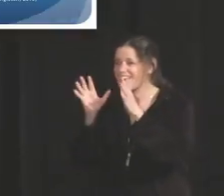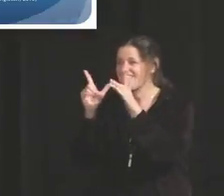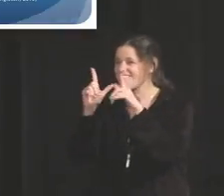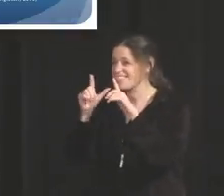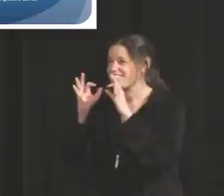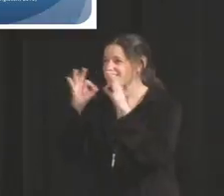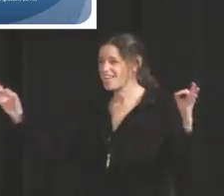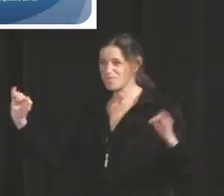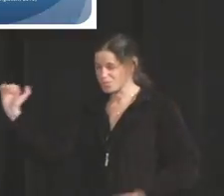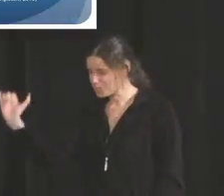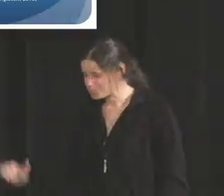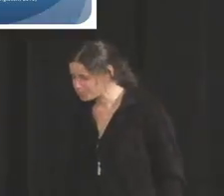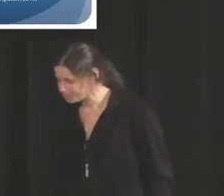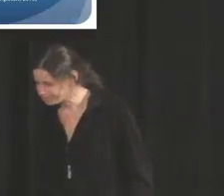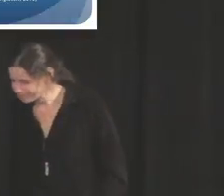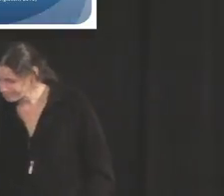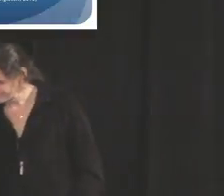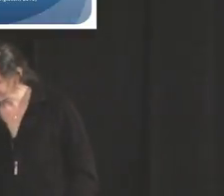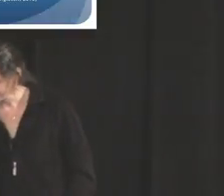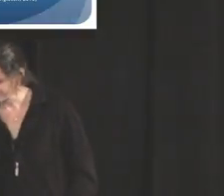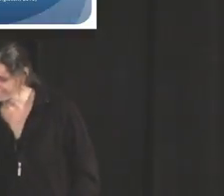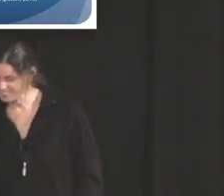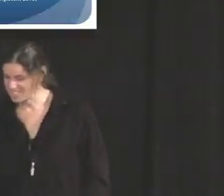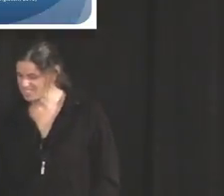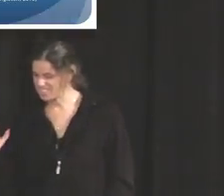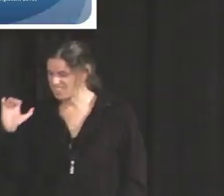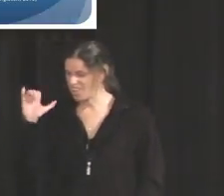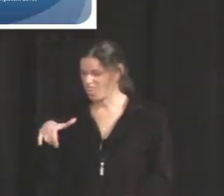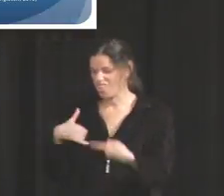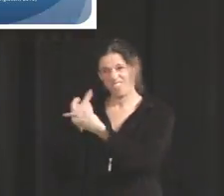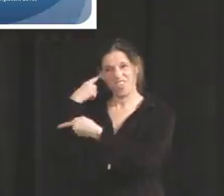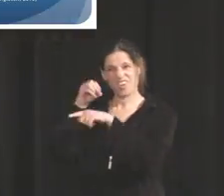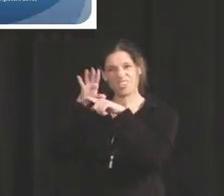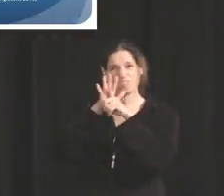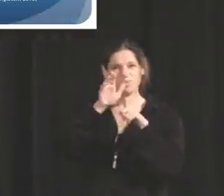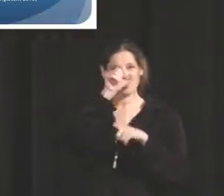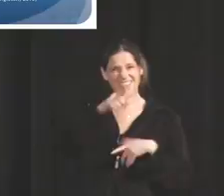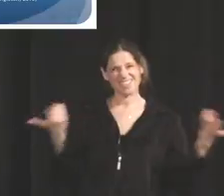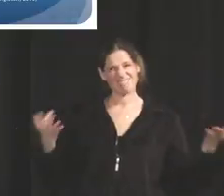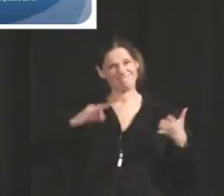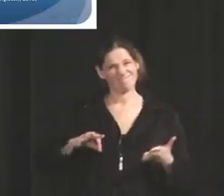Literacy delays. And we might never quite catch up.